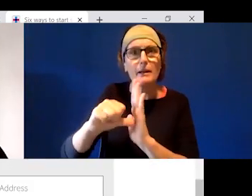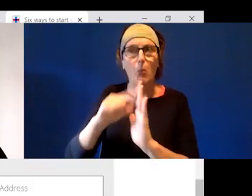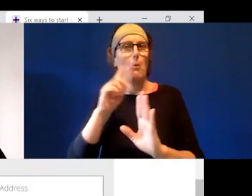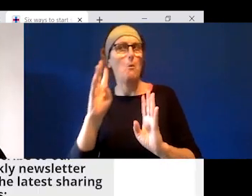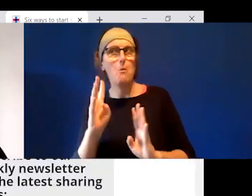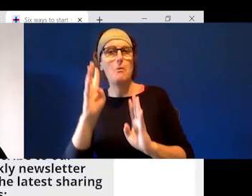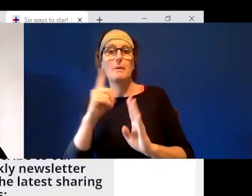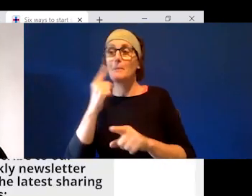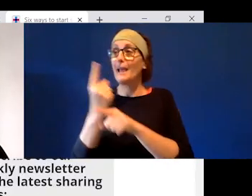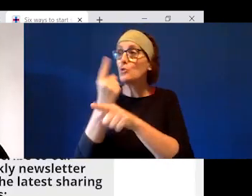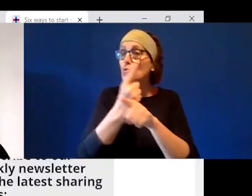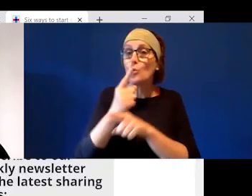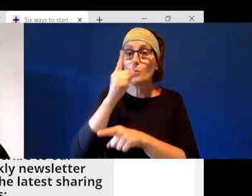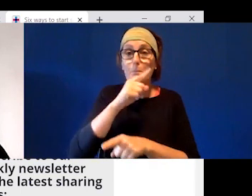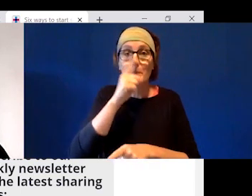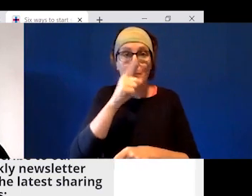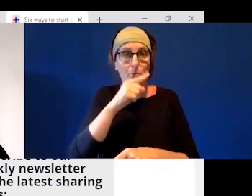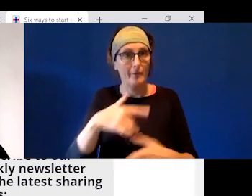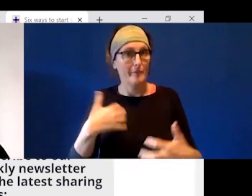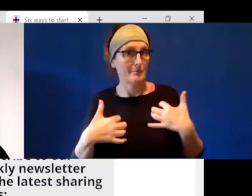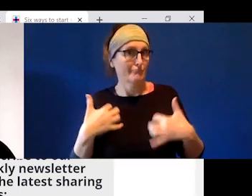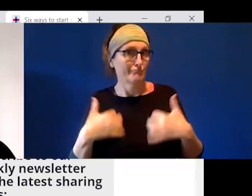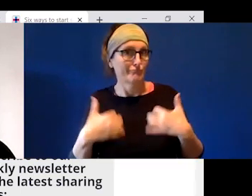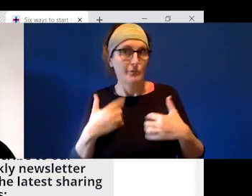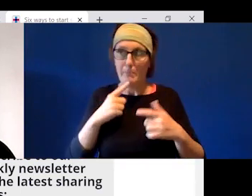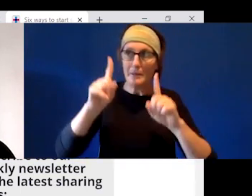with people and stay inspired.